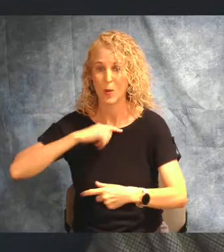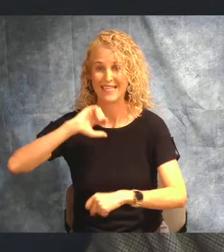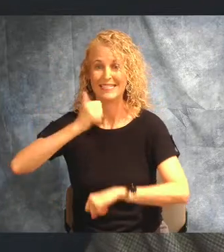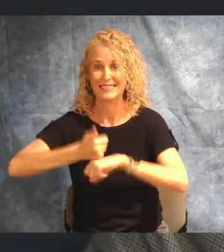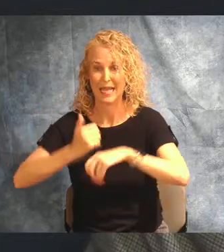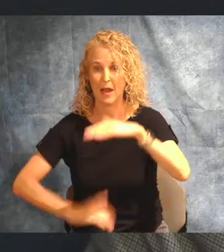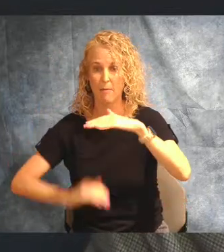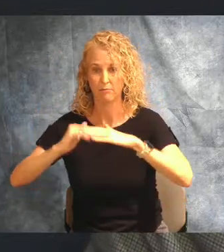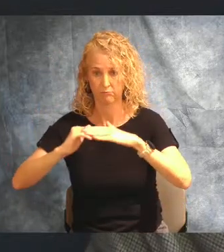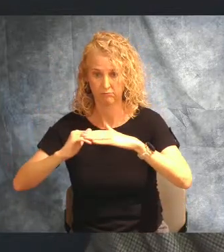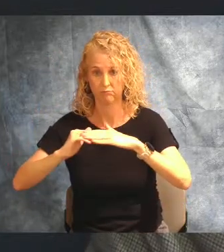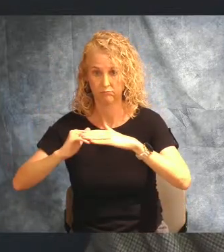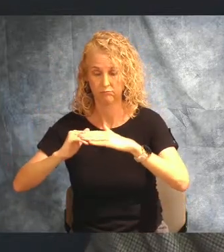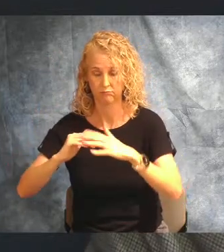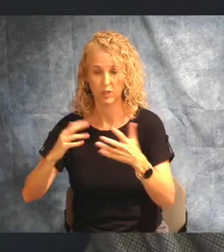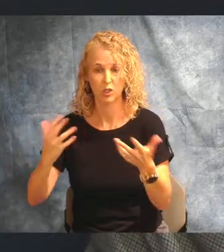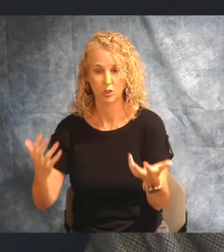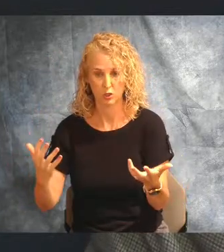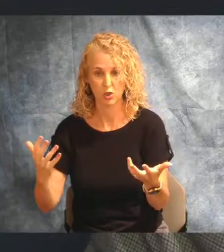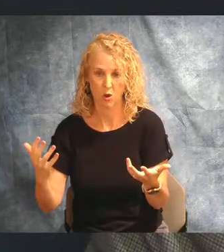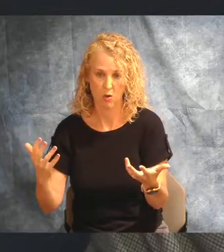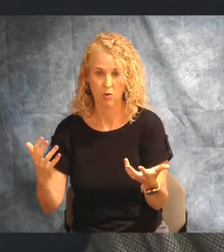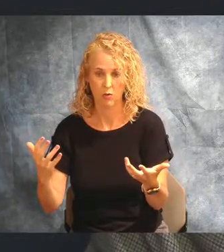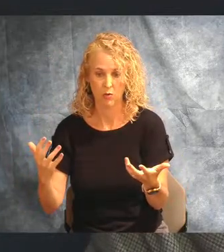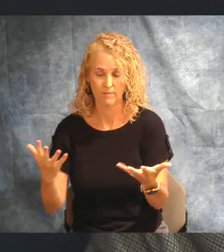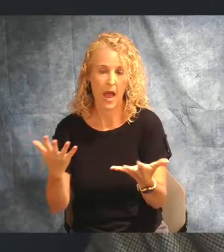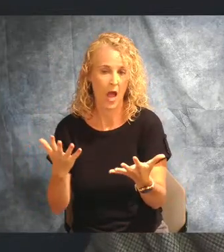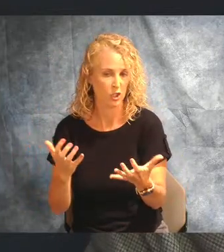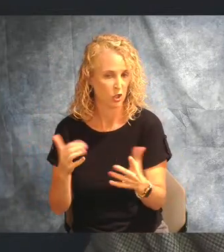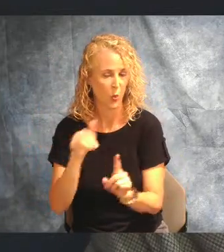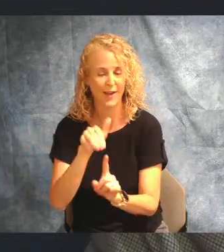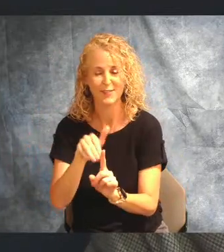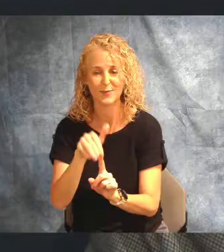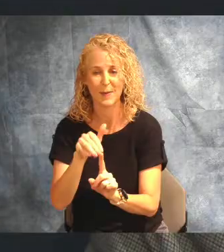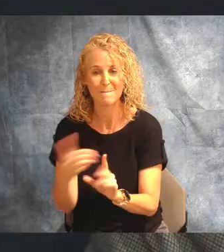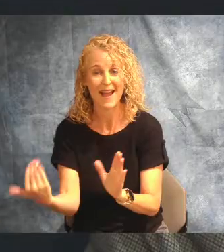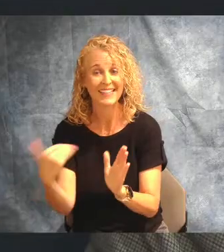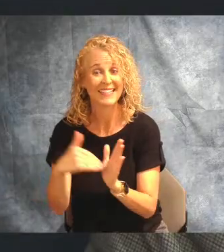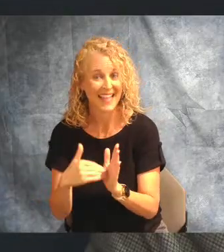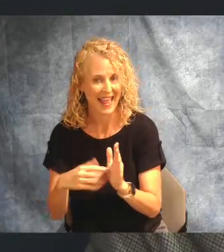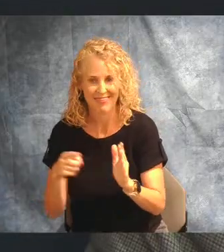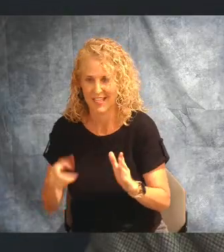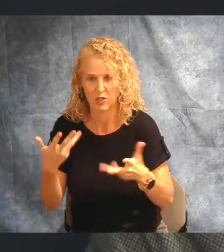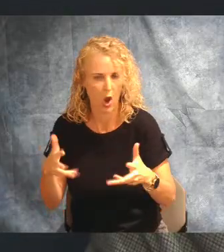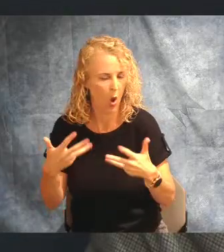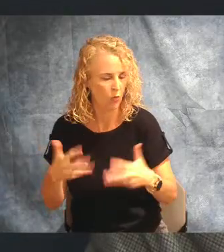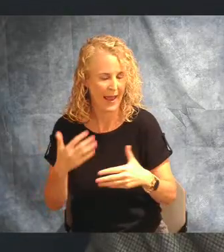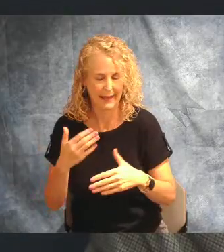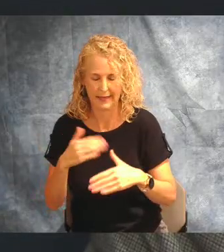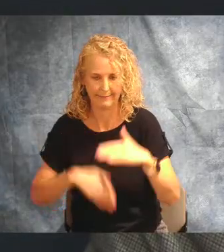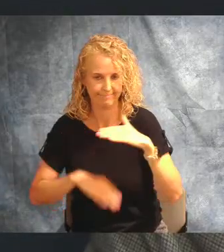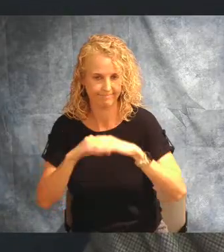liability for the taxpayers in Hamilton County. So just wanted to recognize that. Um, item number 29